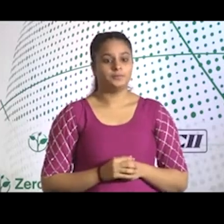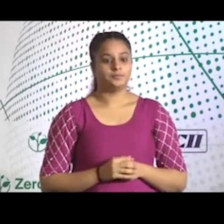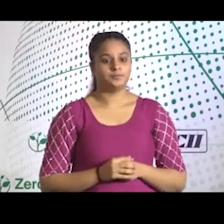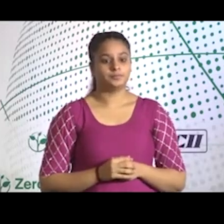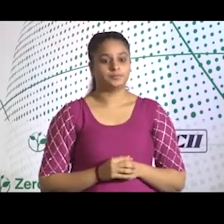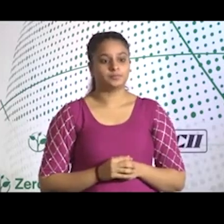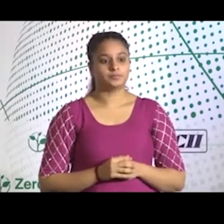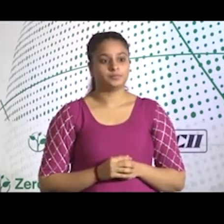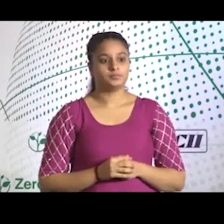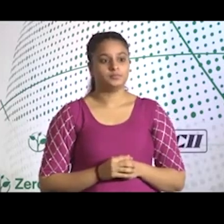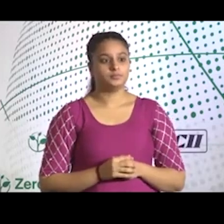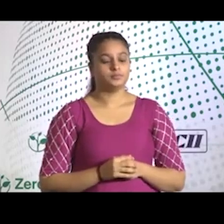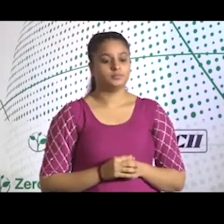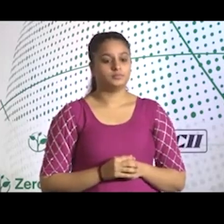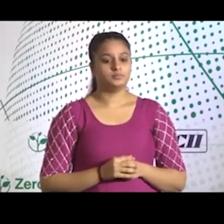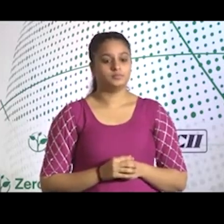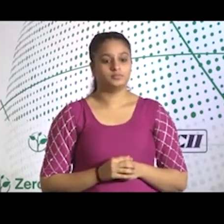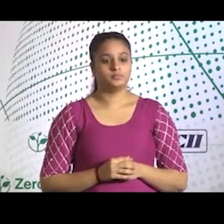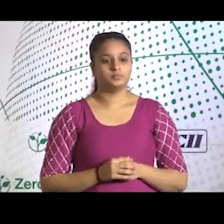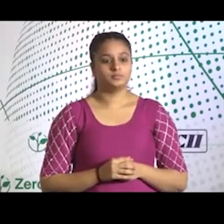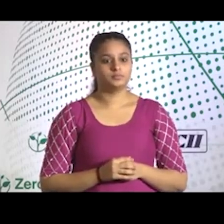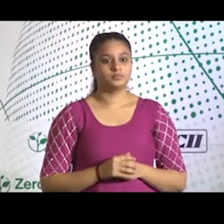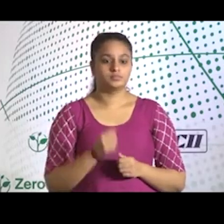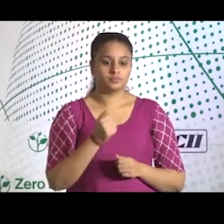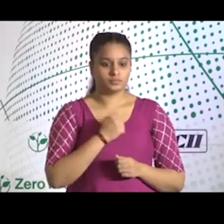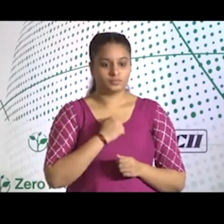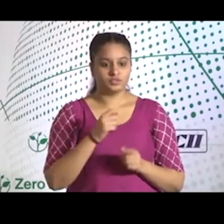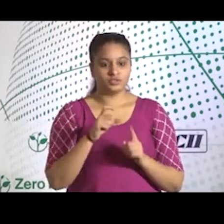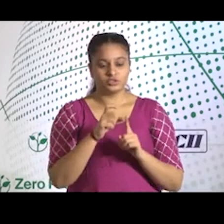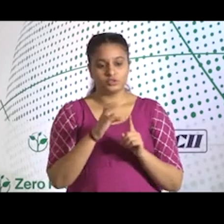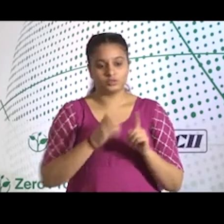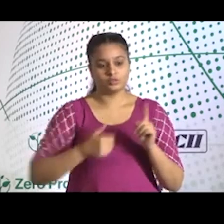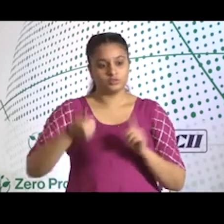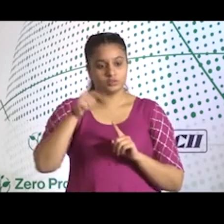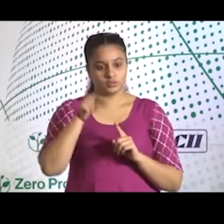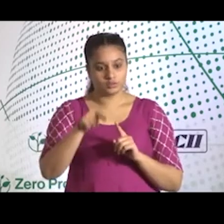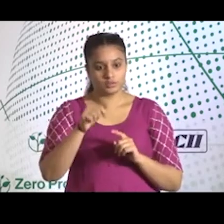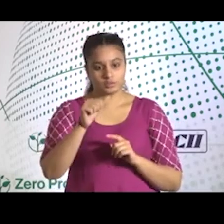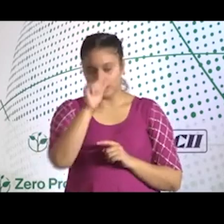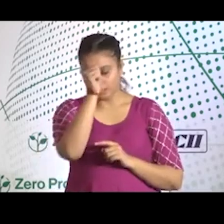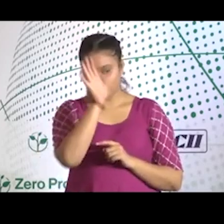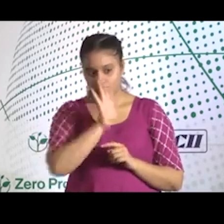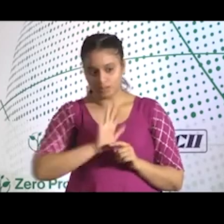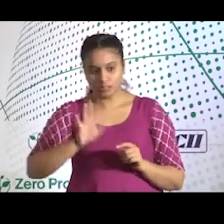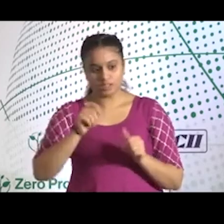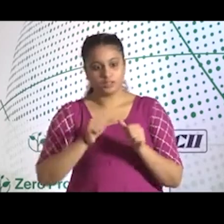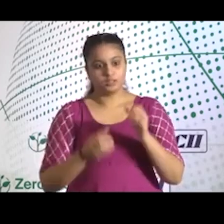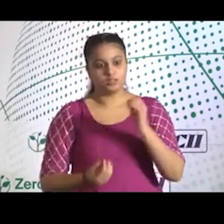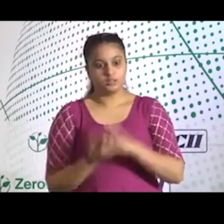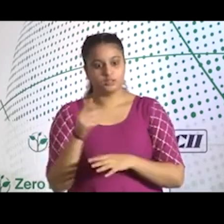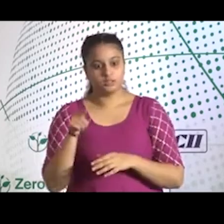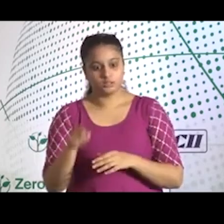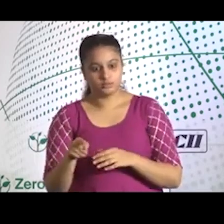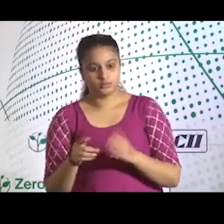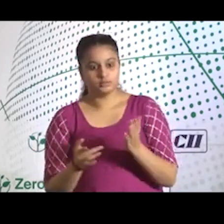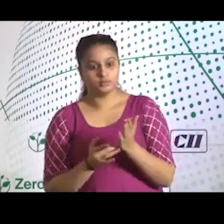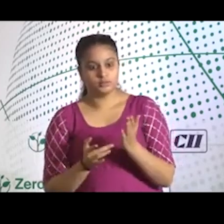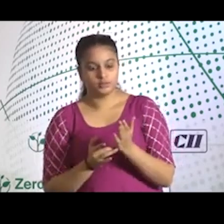Iwp India, which is the International Accessibility Association, the Association of Accessibility Professionals.